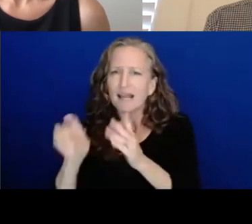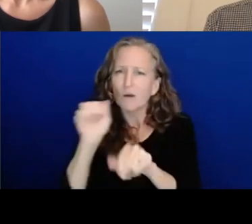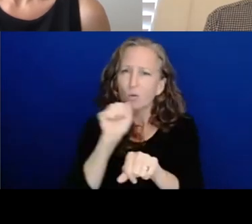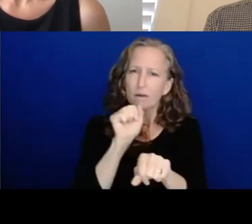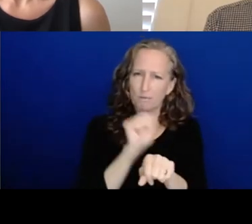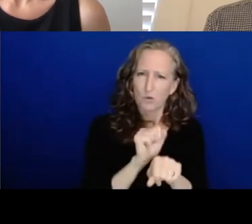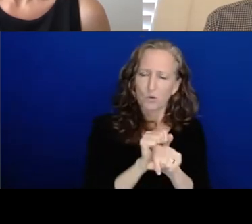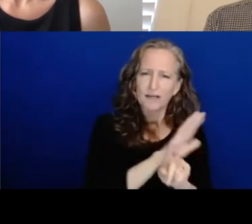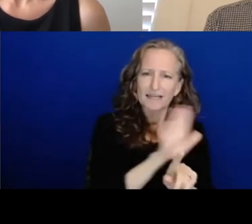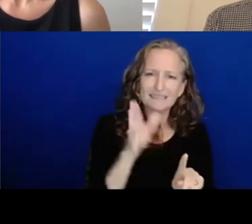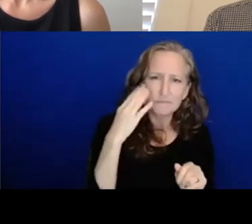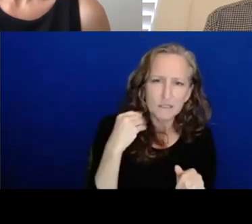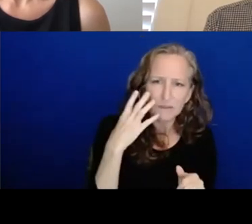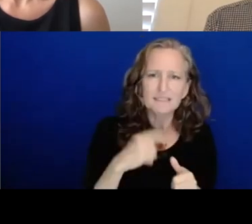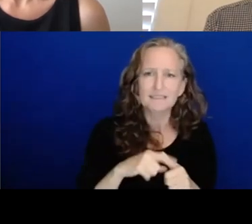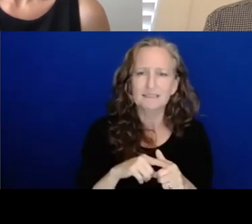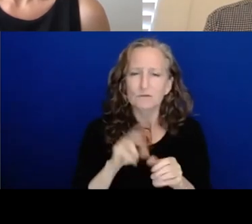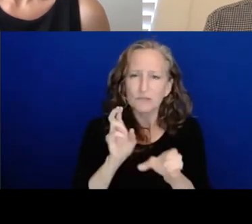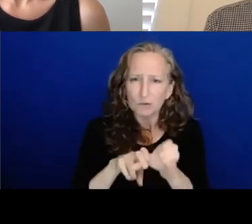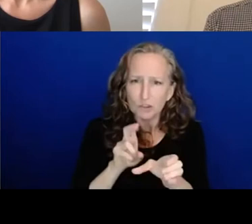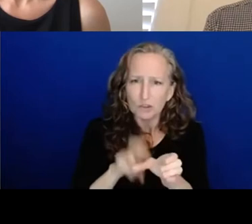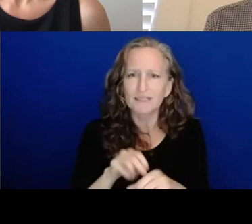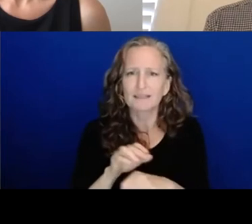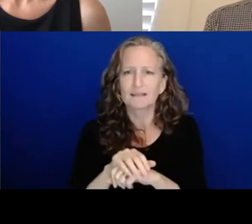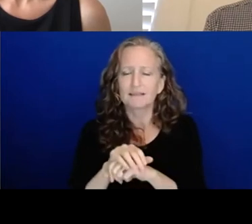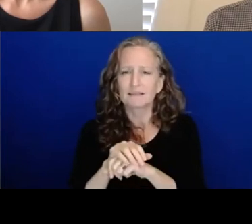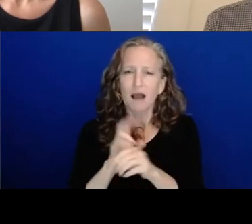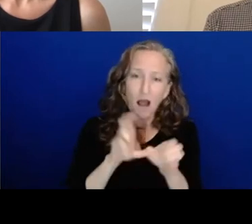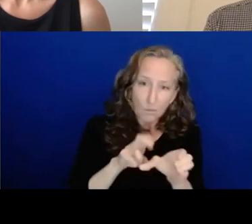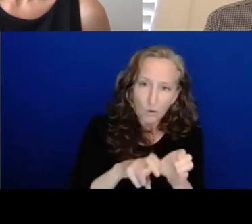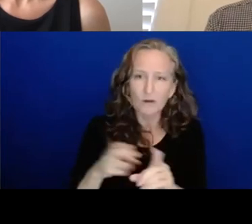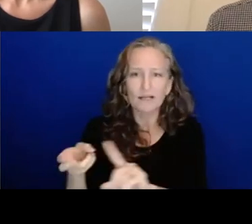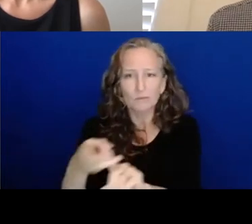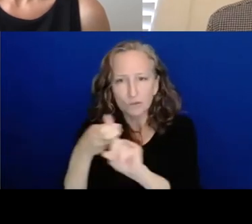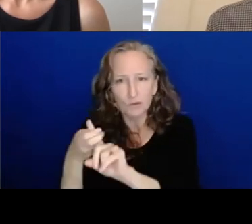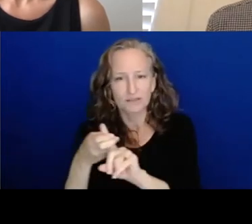and recruiting and onboarding and all of that. So, that's what we're up to over at X.